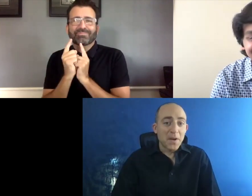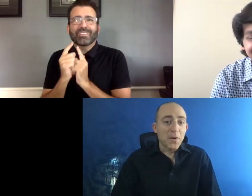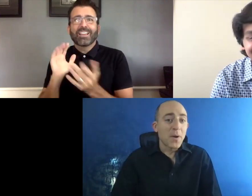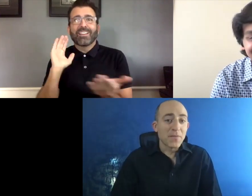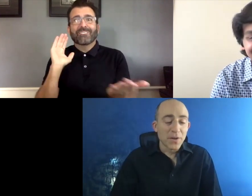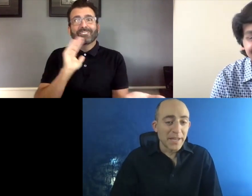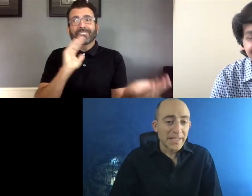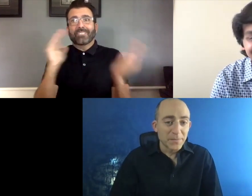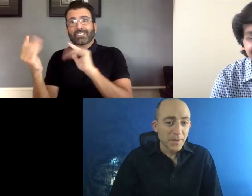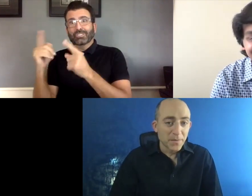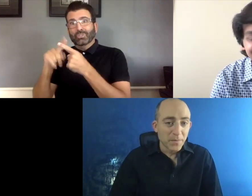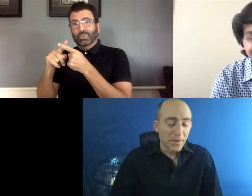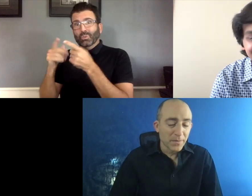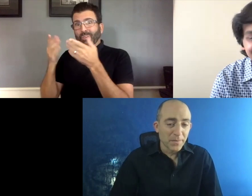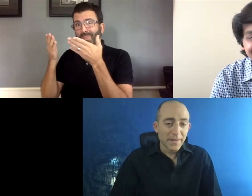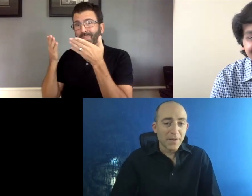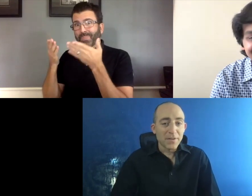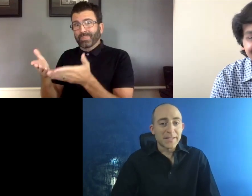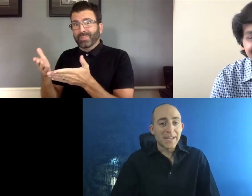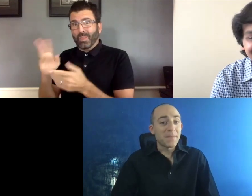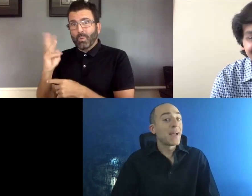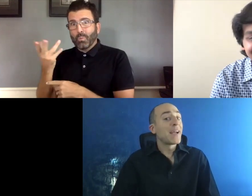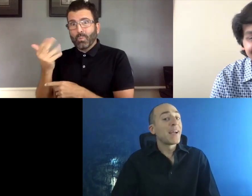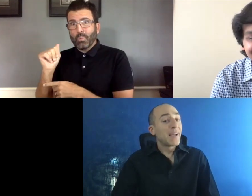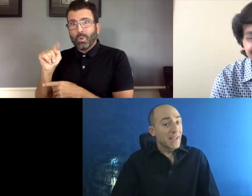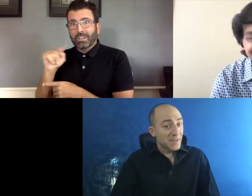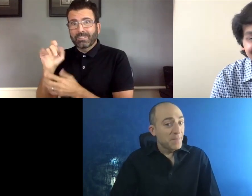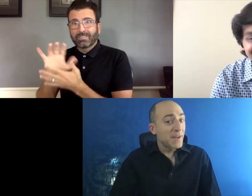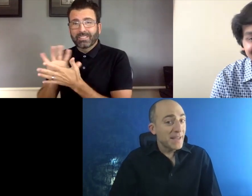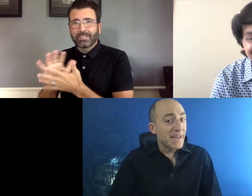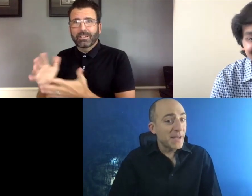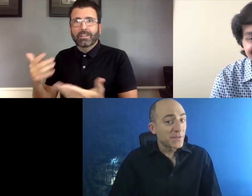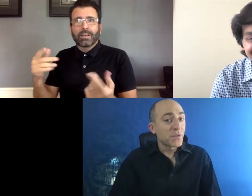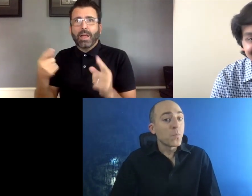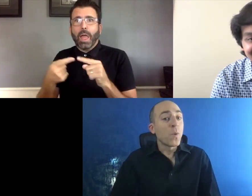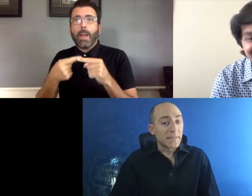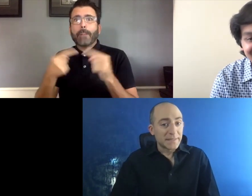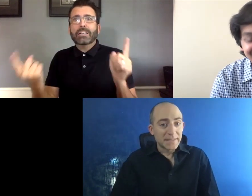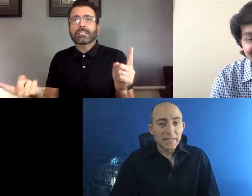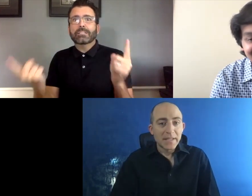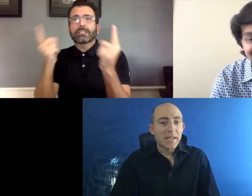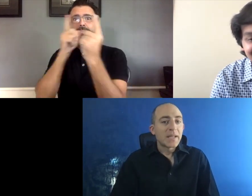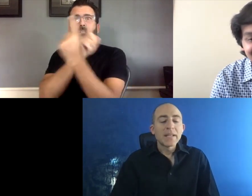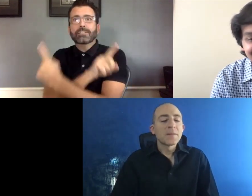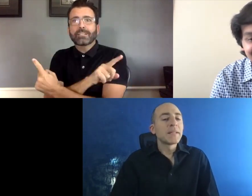however long it is, where we're we're there all the time. Compare that now to what, completely